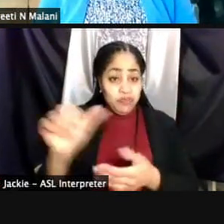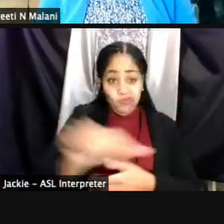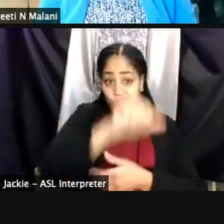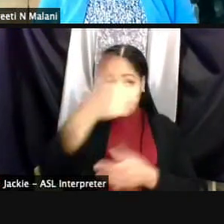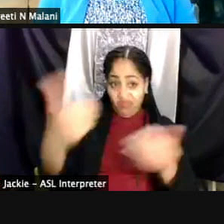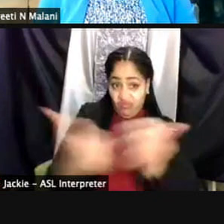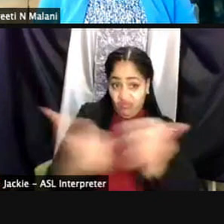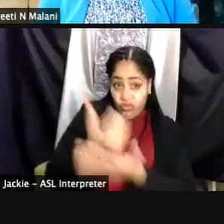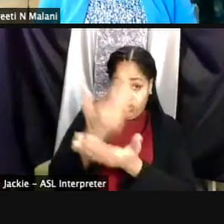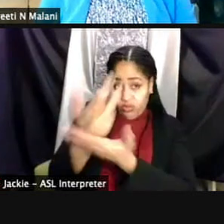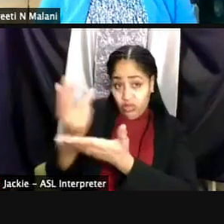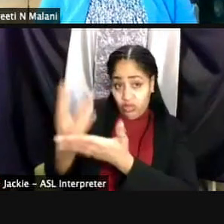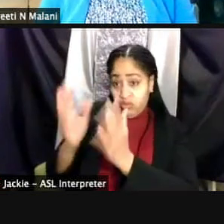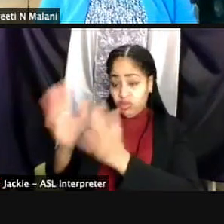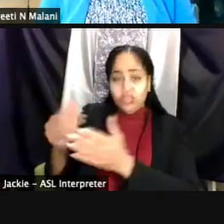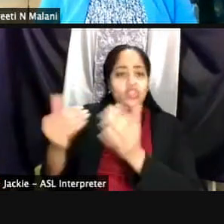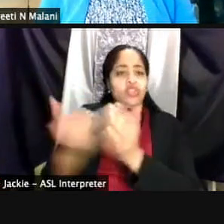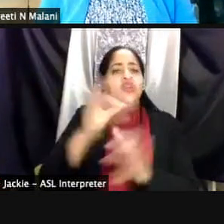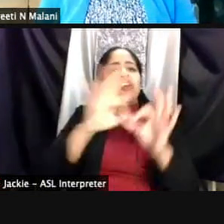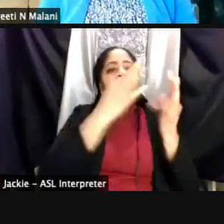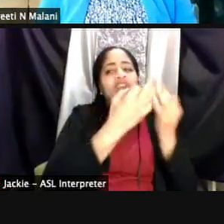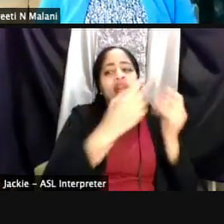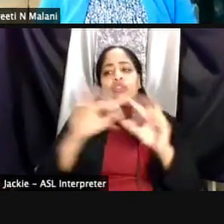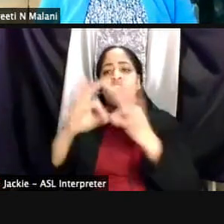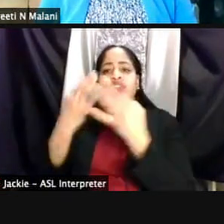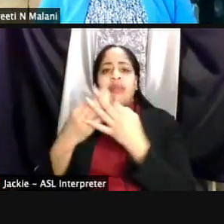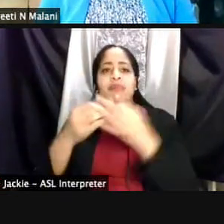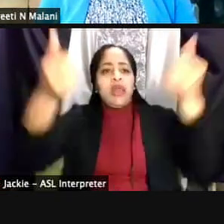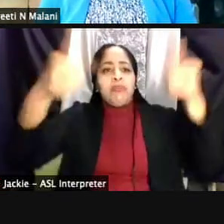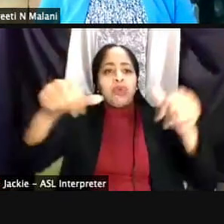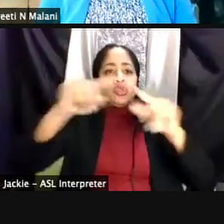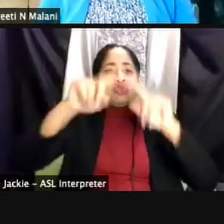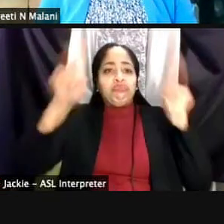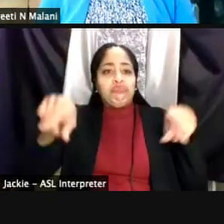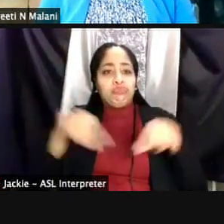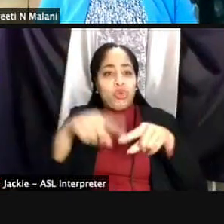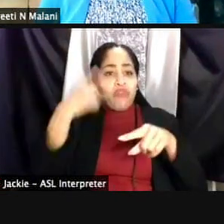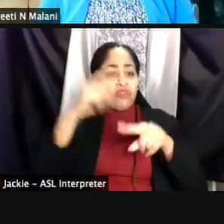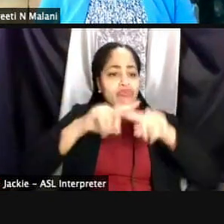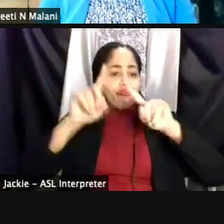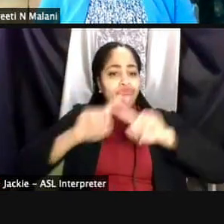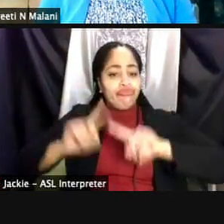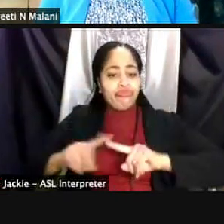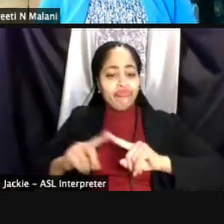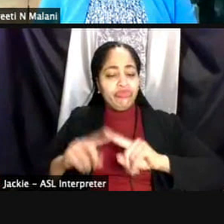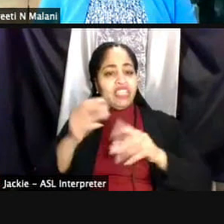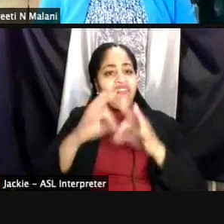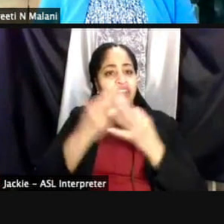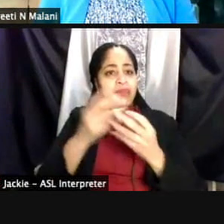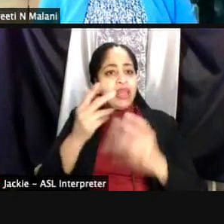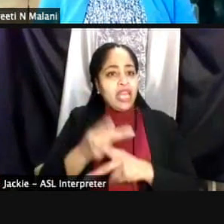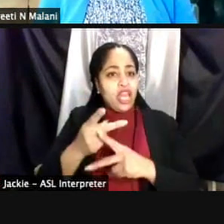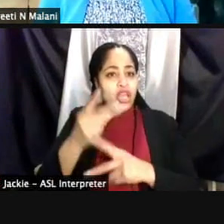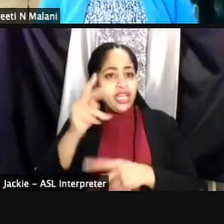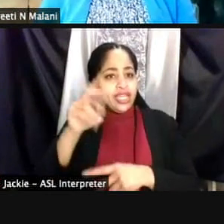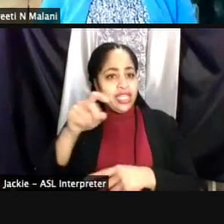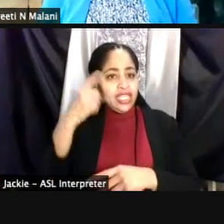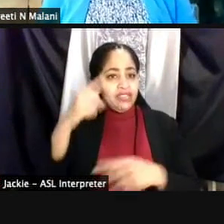is a new family-to-family posting board for various family care needs from university human resources.